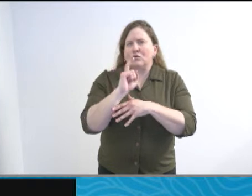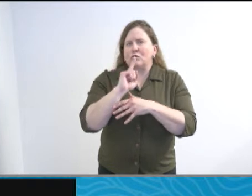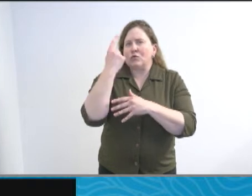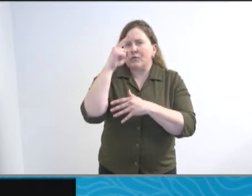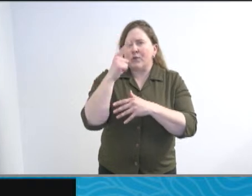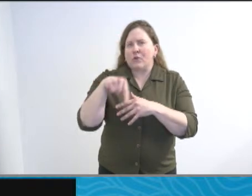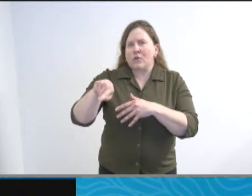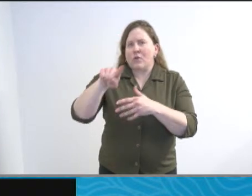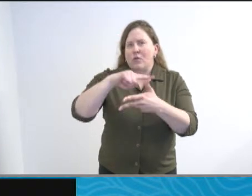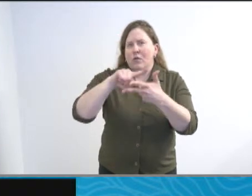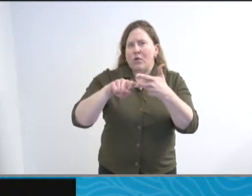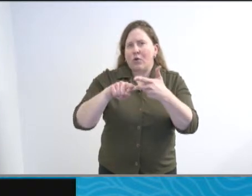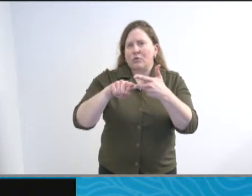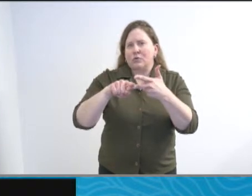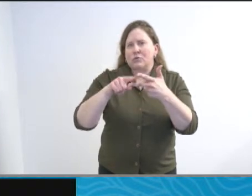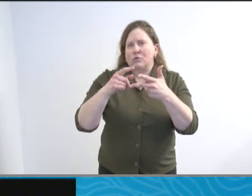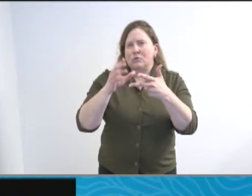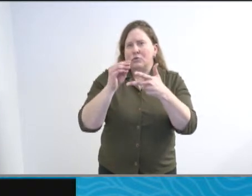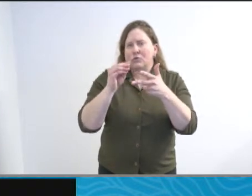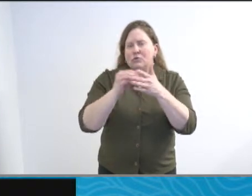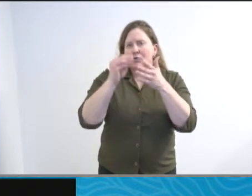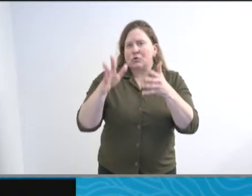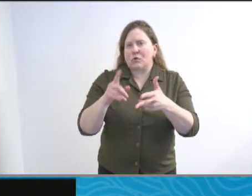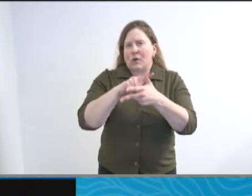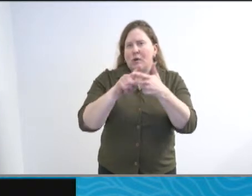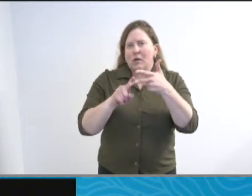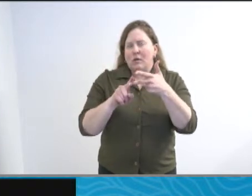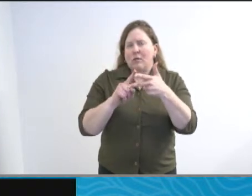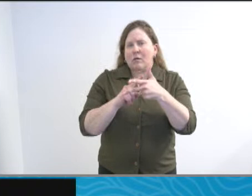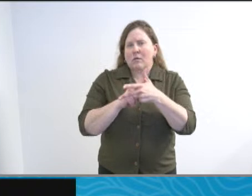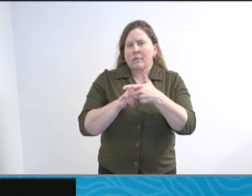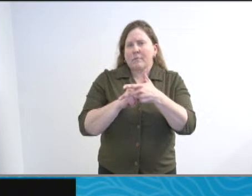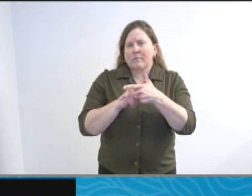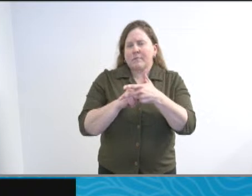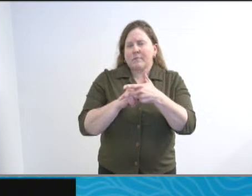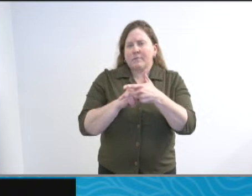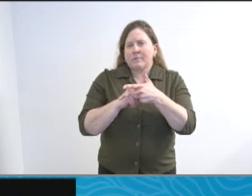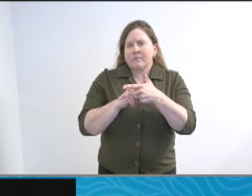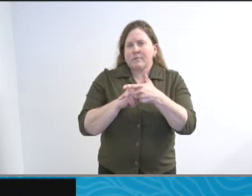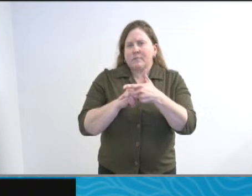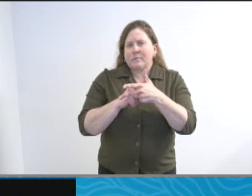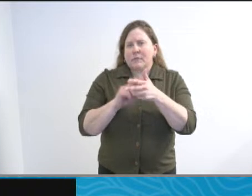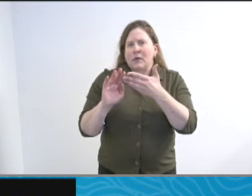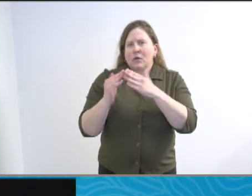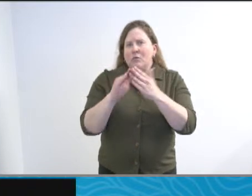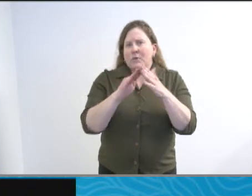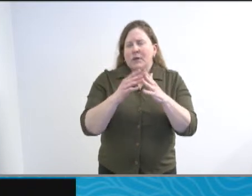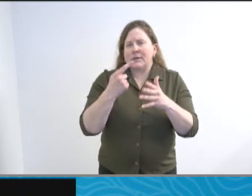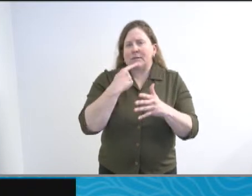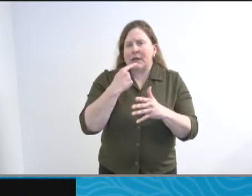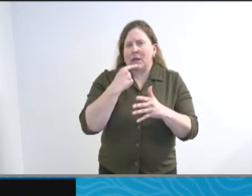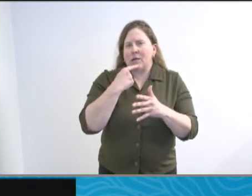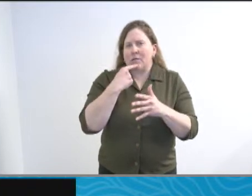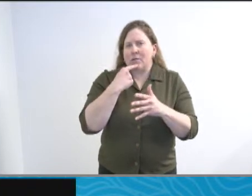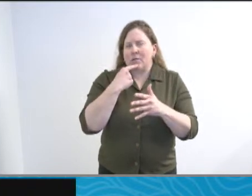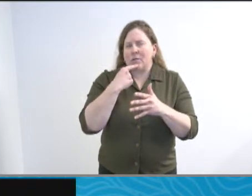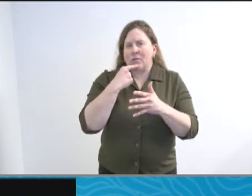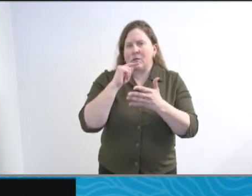these were the top priorities or the top themes that came. So our community said we would like for our graduates when they leave our system,